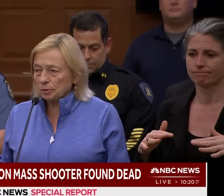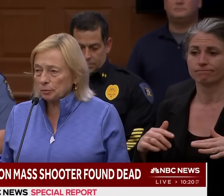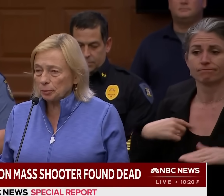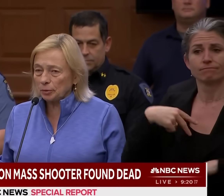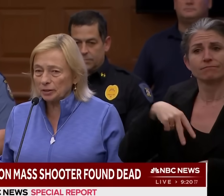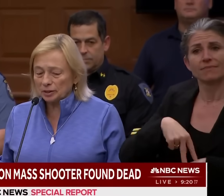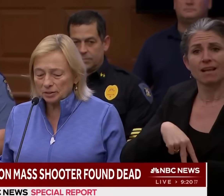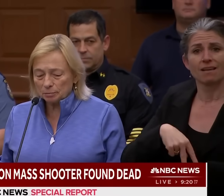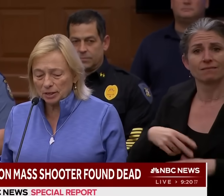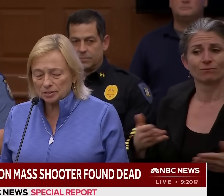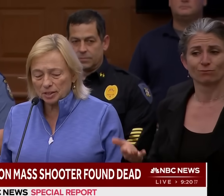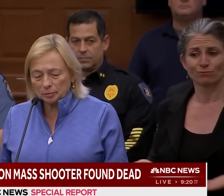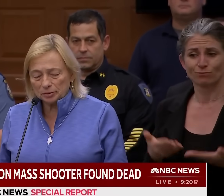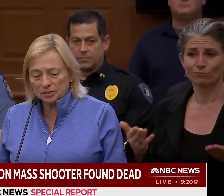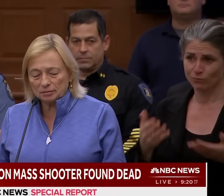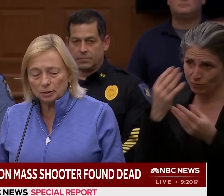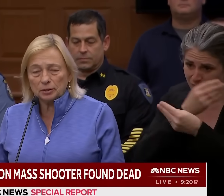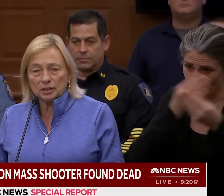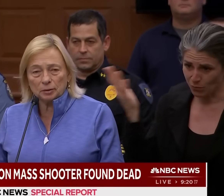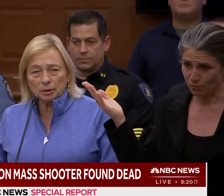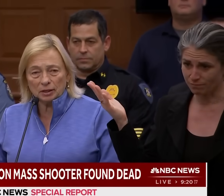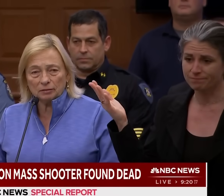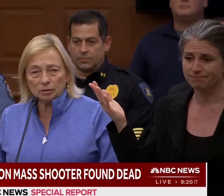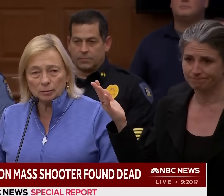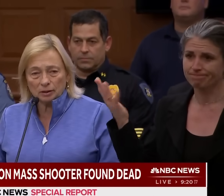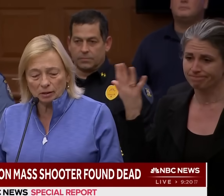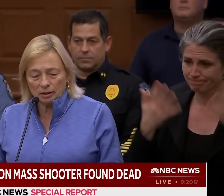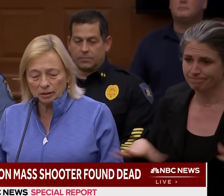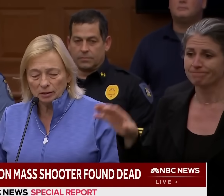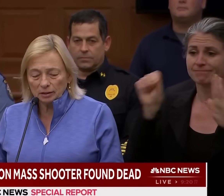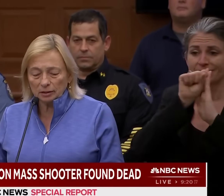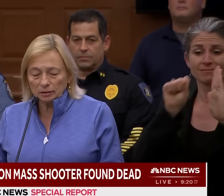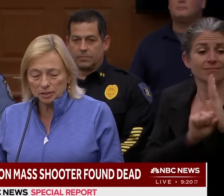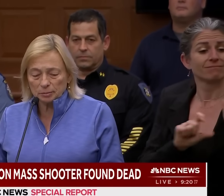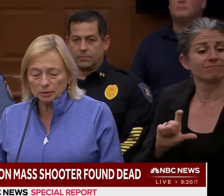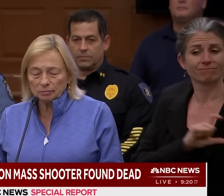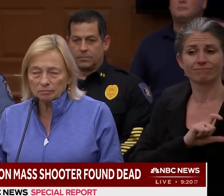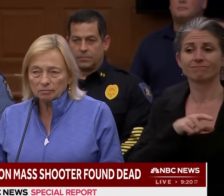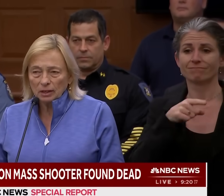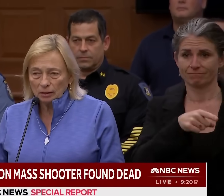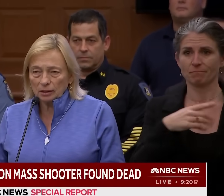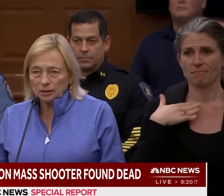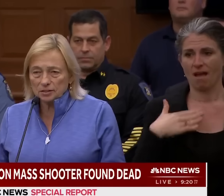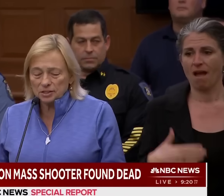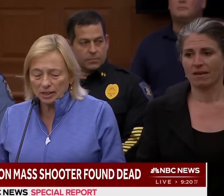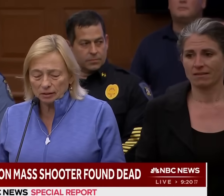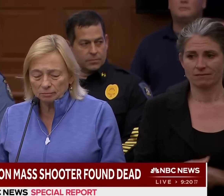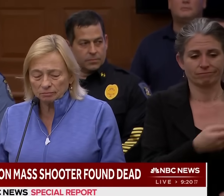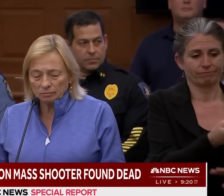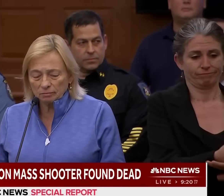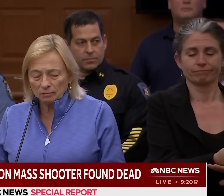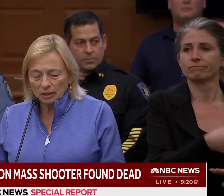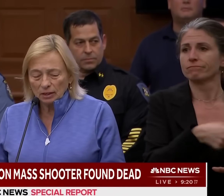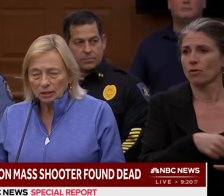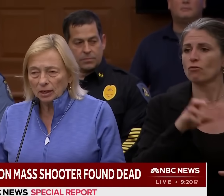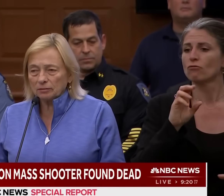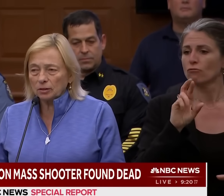WE BRICKNG YOU THERE TO LISTEN I I STAND HERE TONIGHT AS STATE